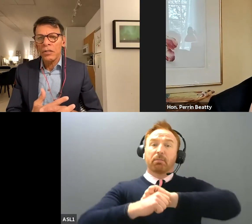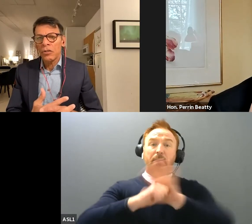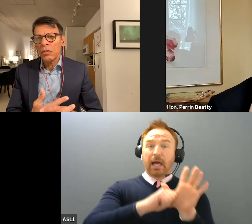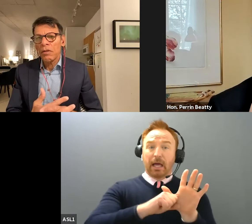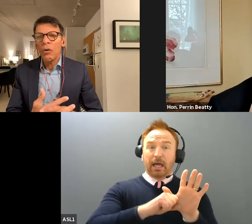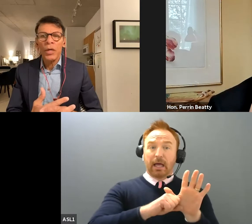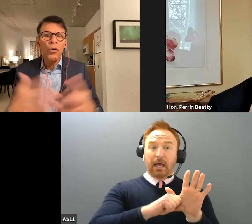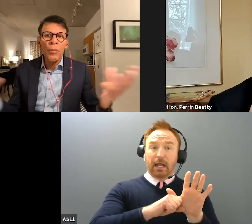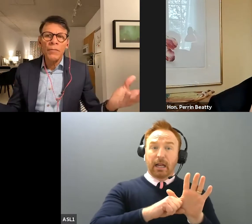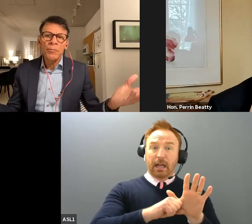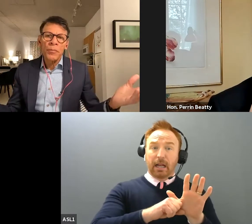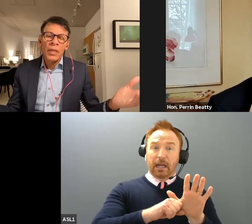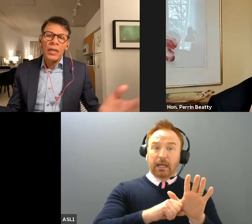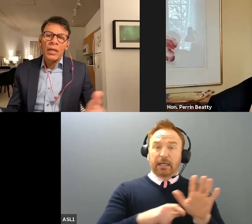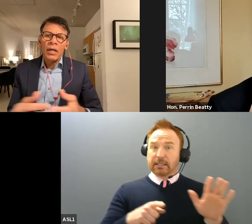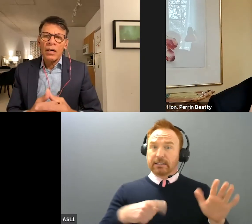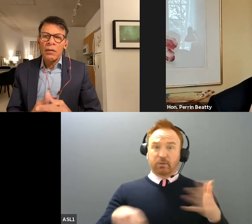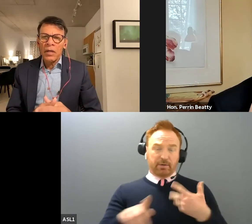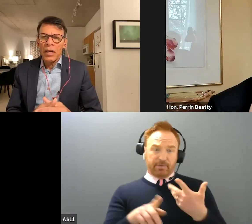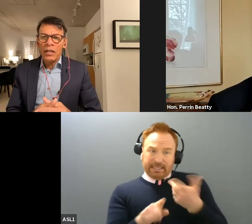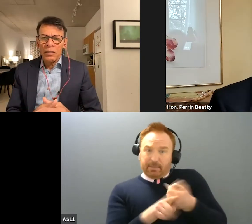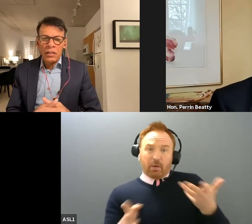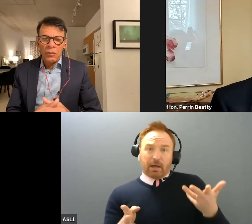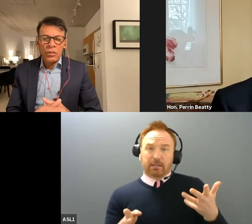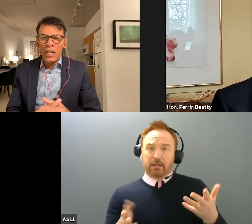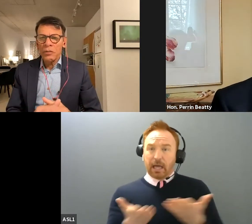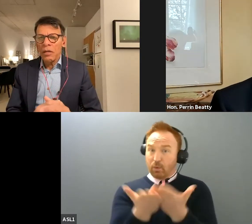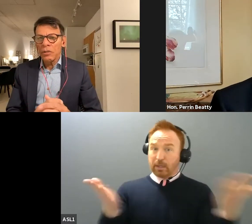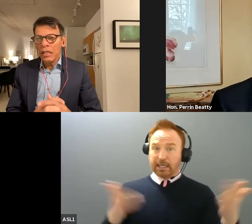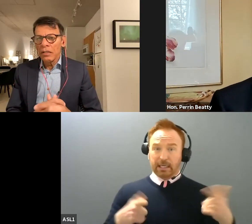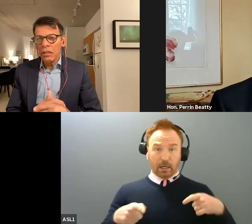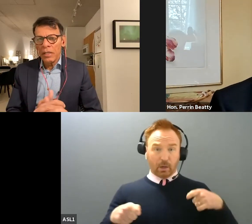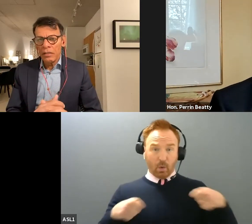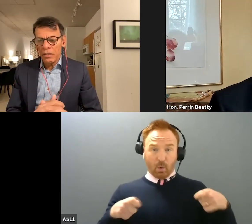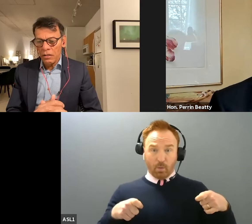in terms of how we are coping. It was just last week, I would say to somebody, I said, you know,